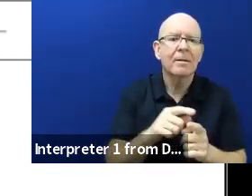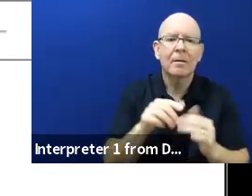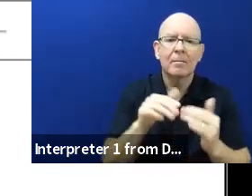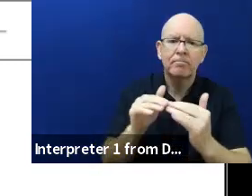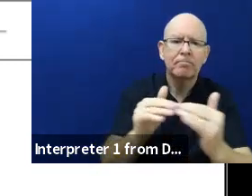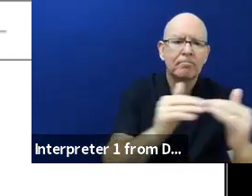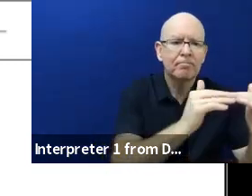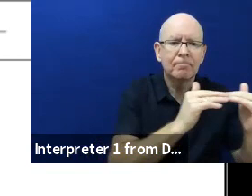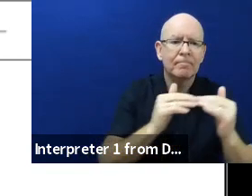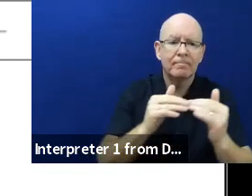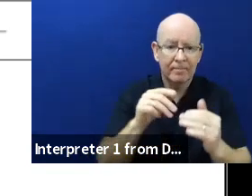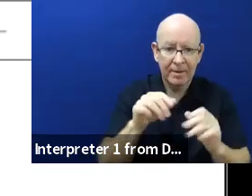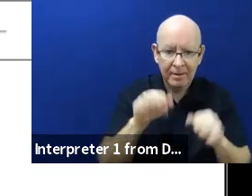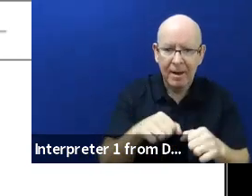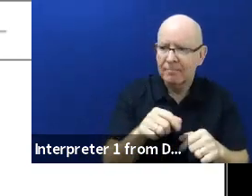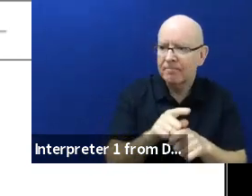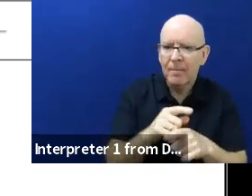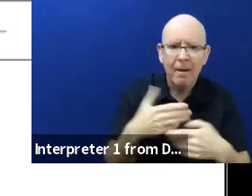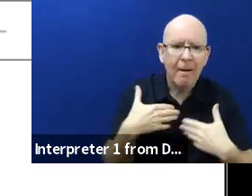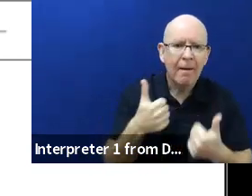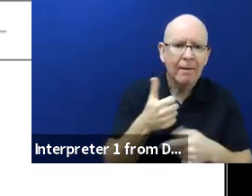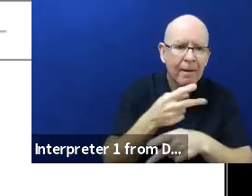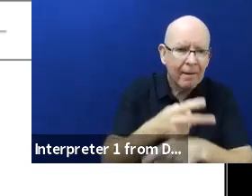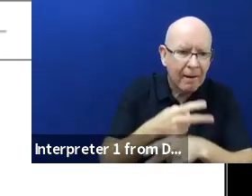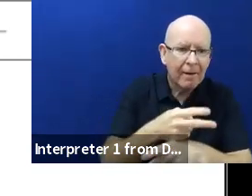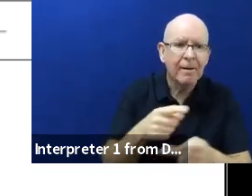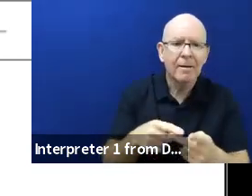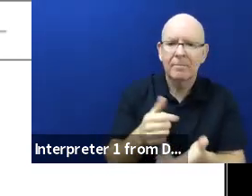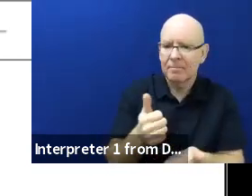and more importantly, there are many social protection programmes